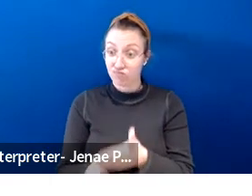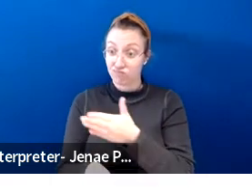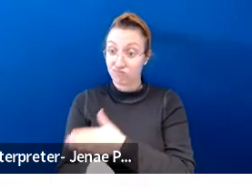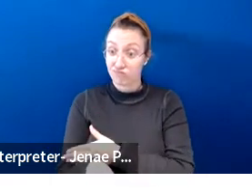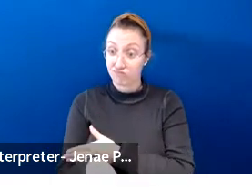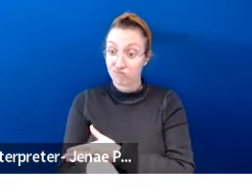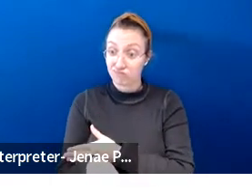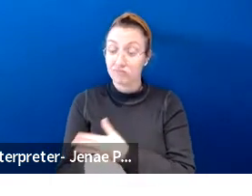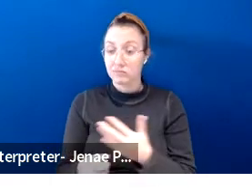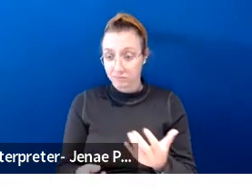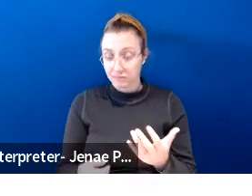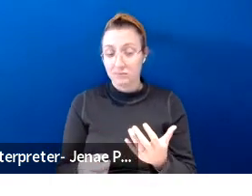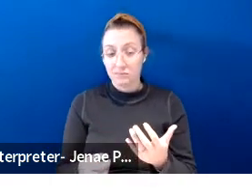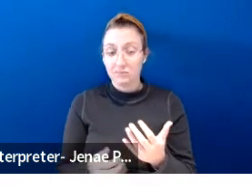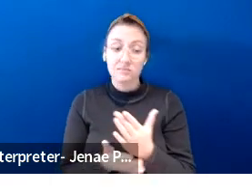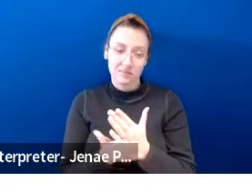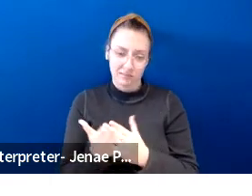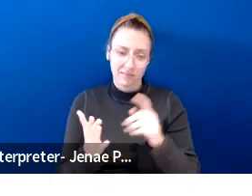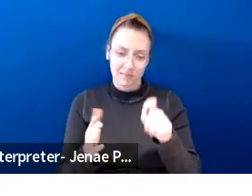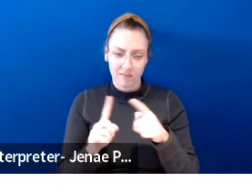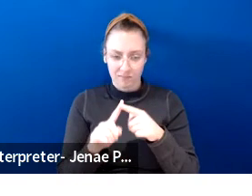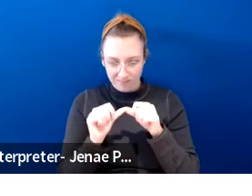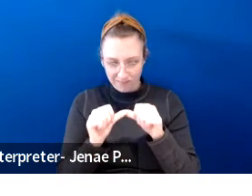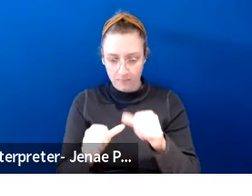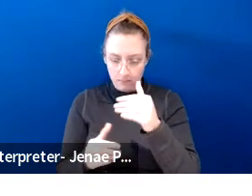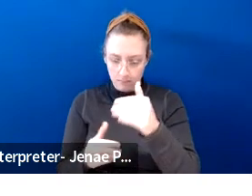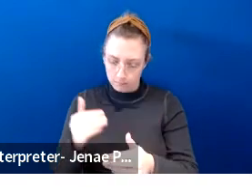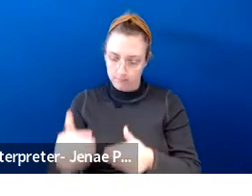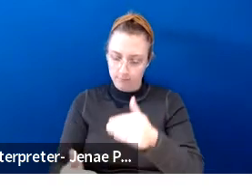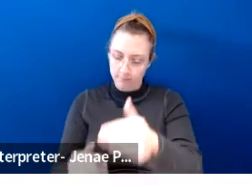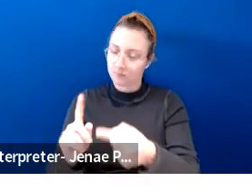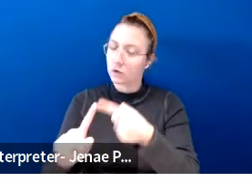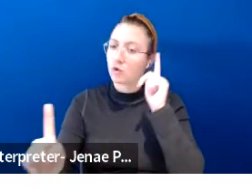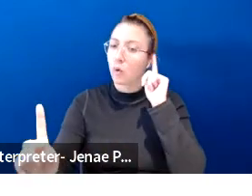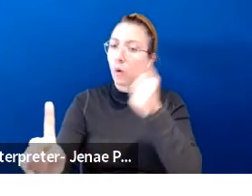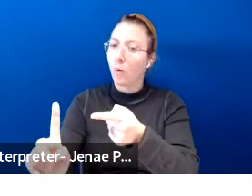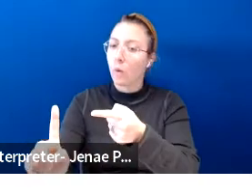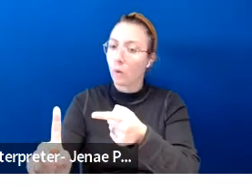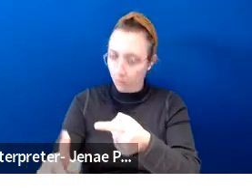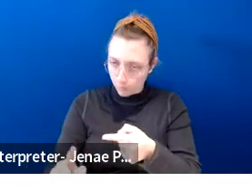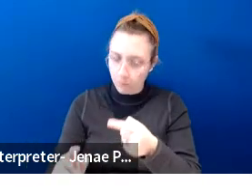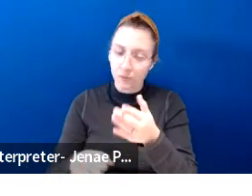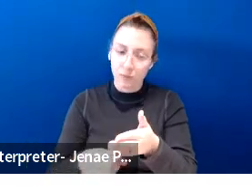in order to continue on a path towards our goals or to increase the hope